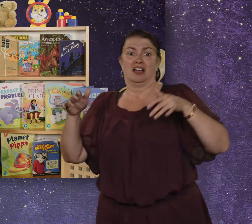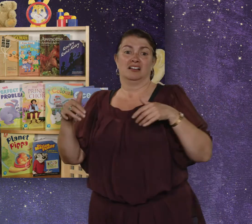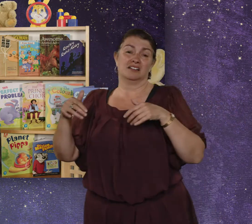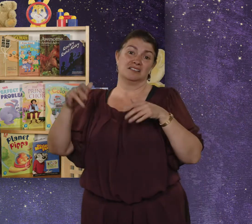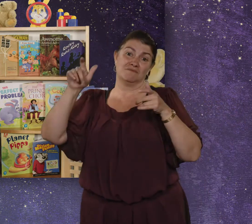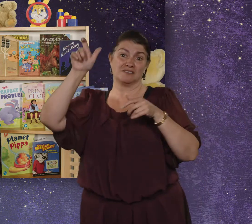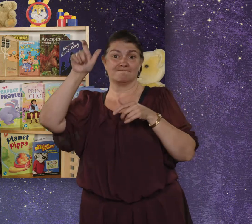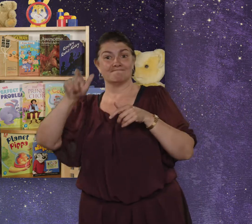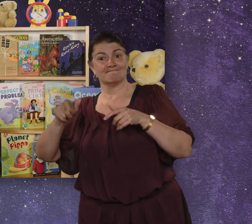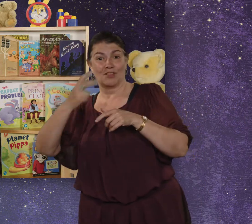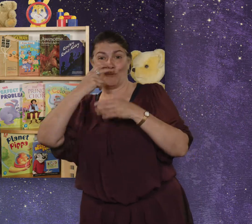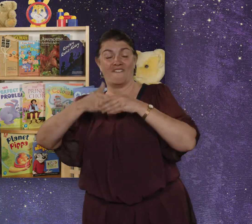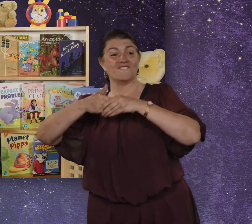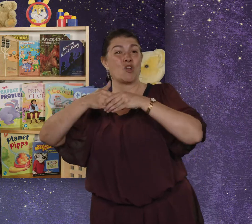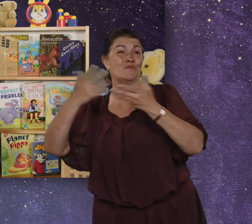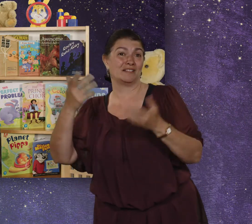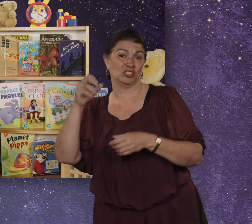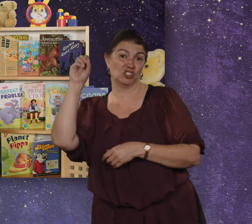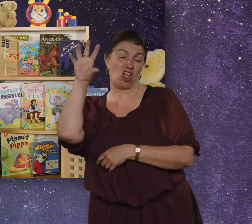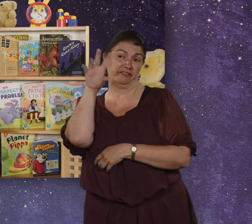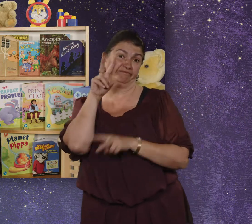someone had watched their old friend the Sun.